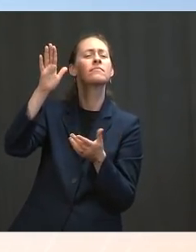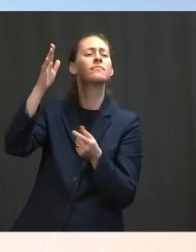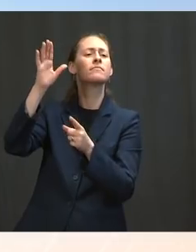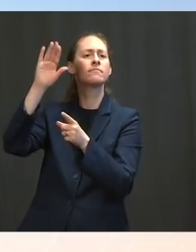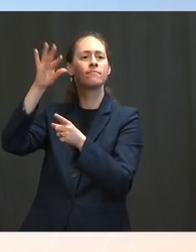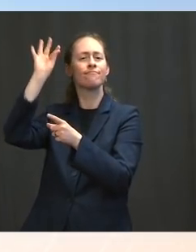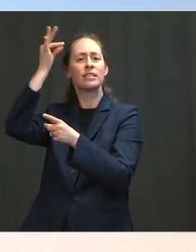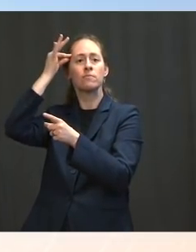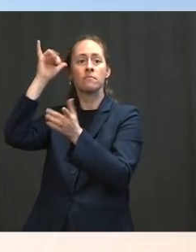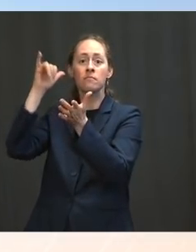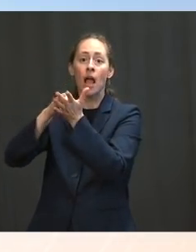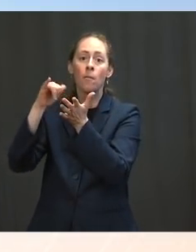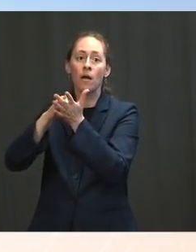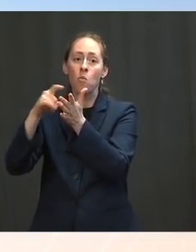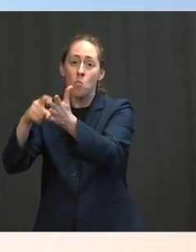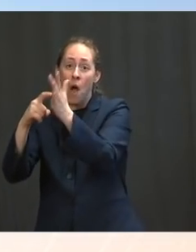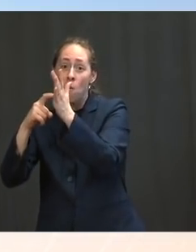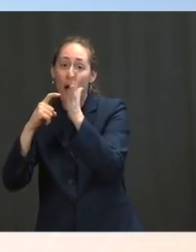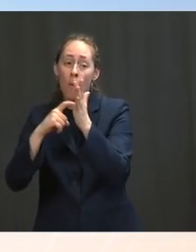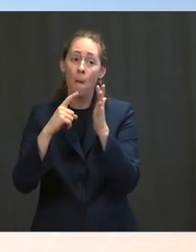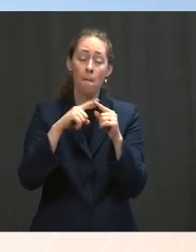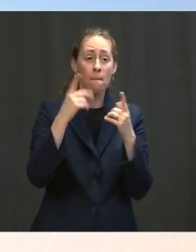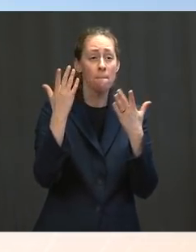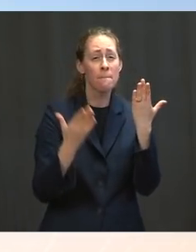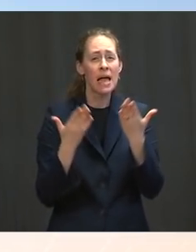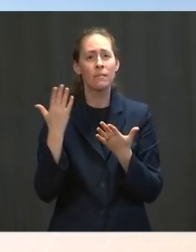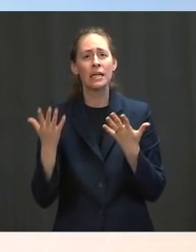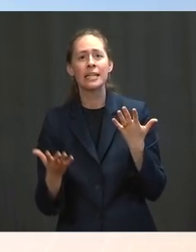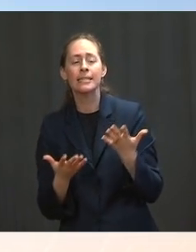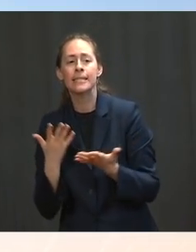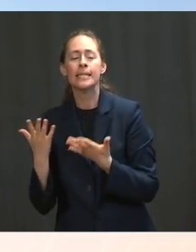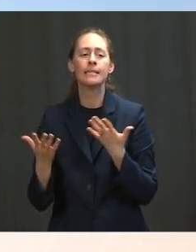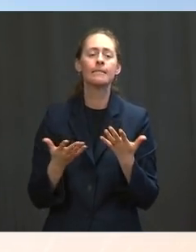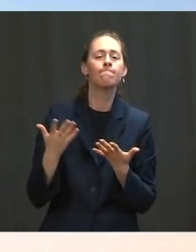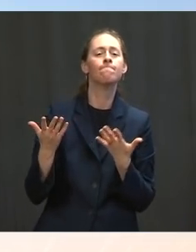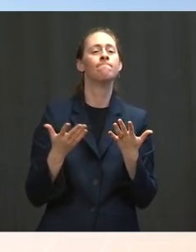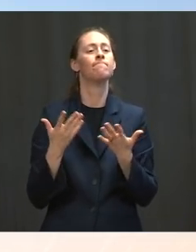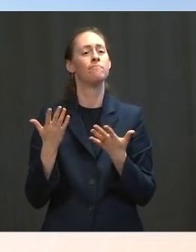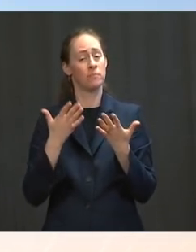do you believe that we're going to have to get to a point